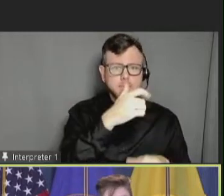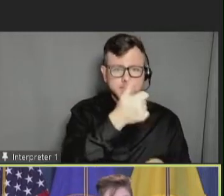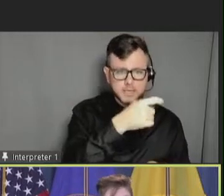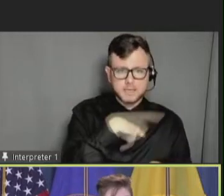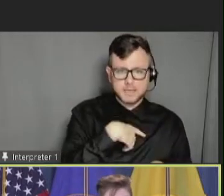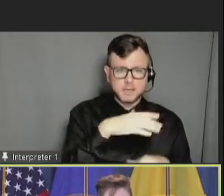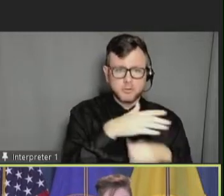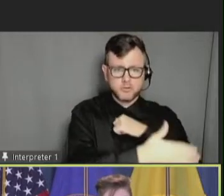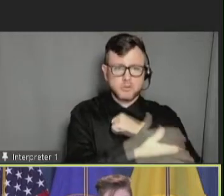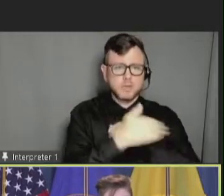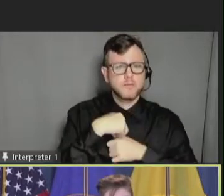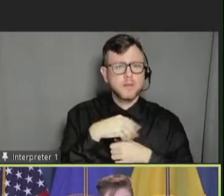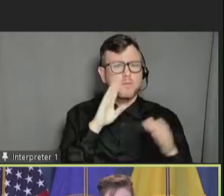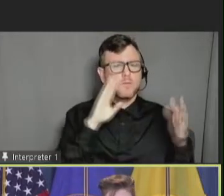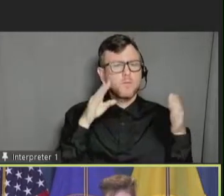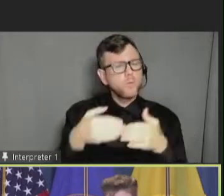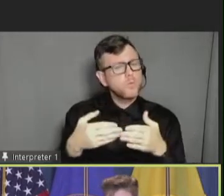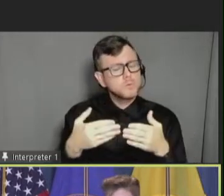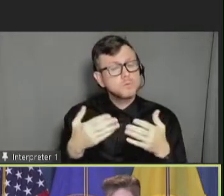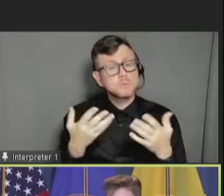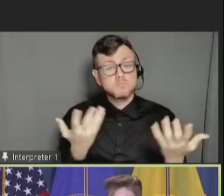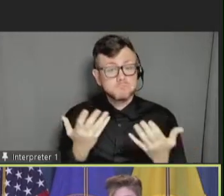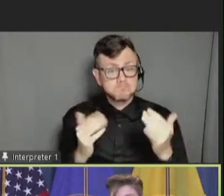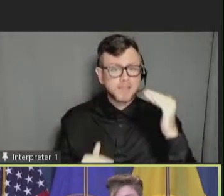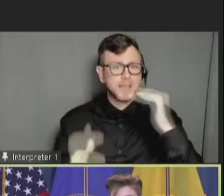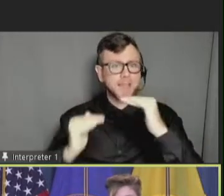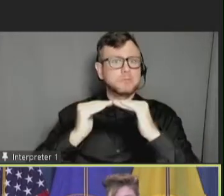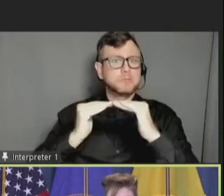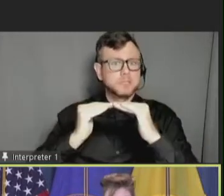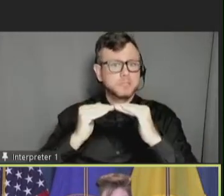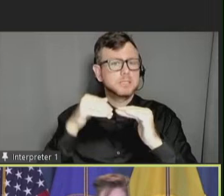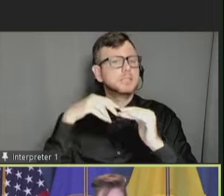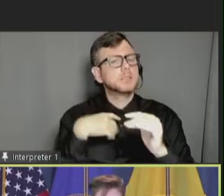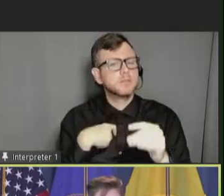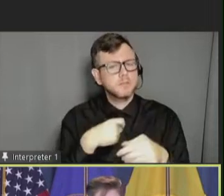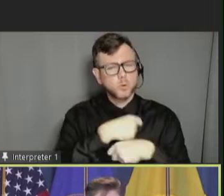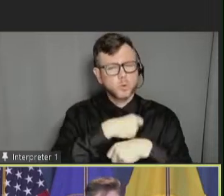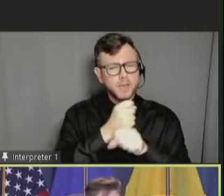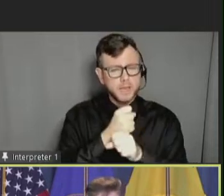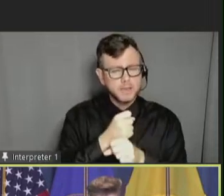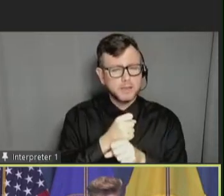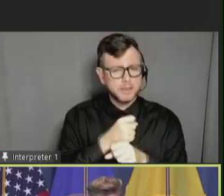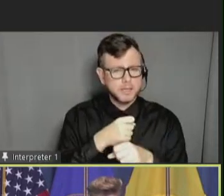a greater focus on equity when creating and carrying out their national immunization